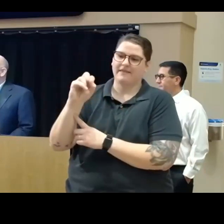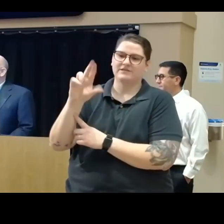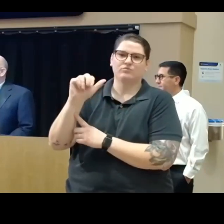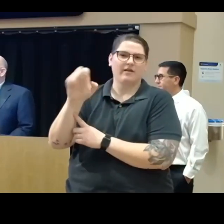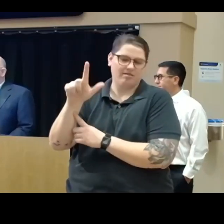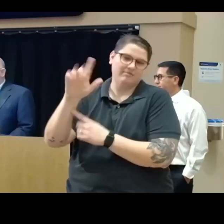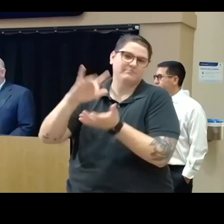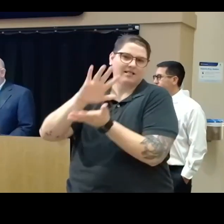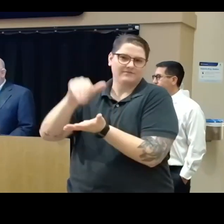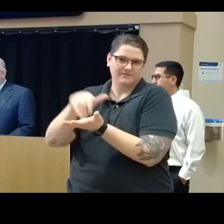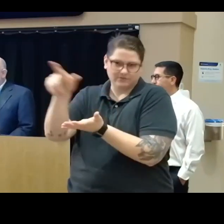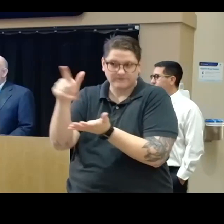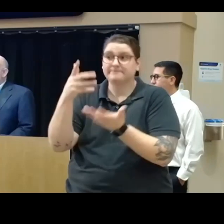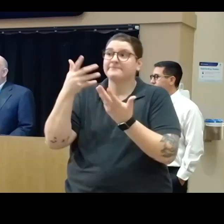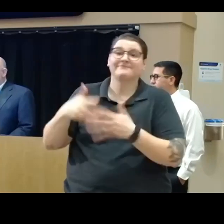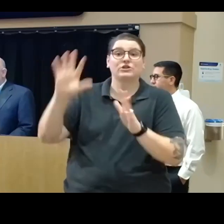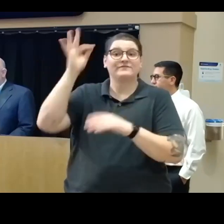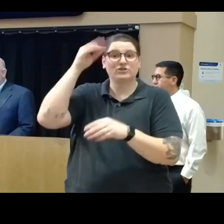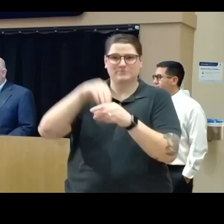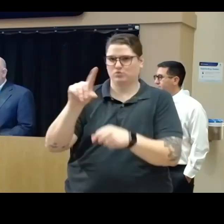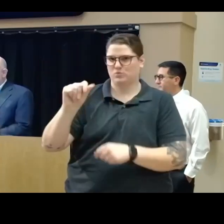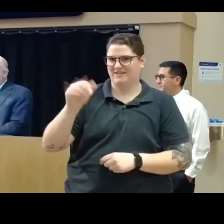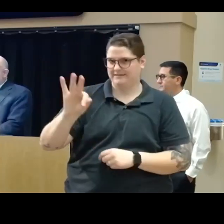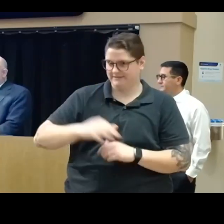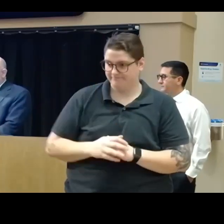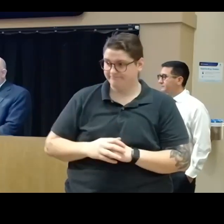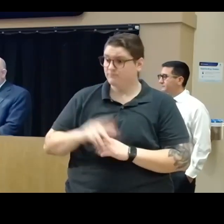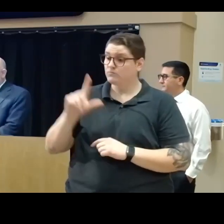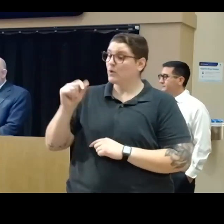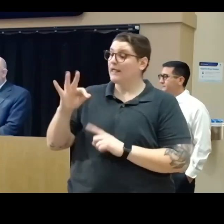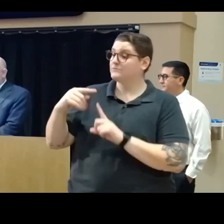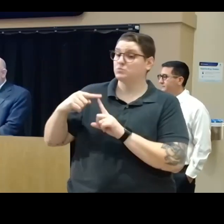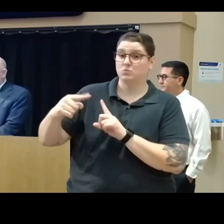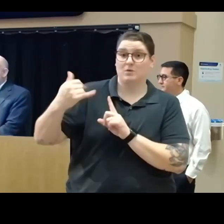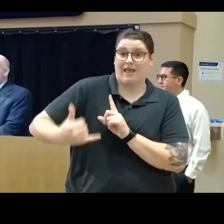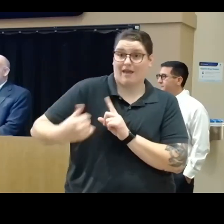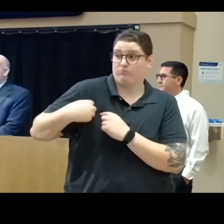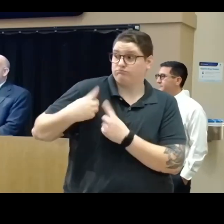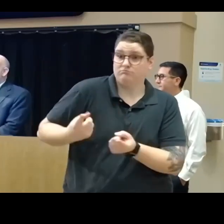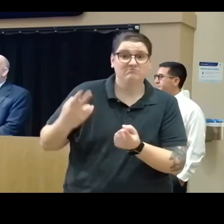he finished in 2019. in the four years since then he's been quite busy he started out as